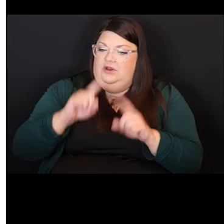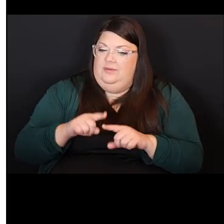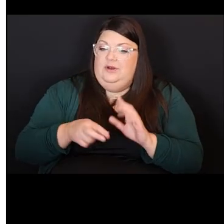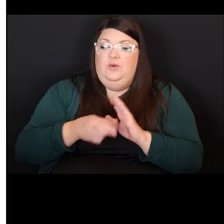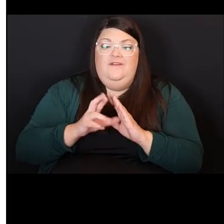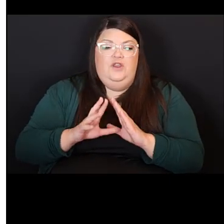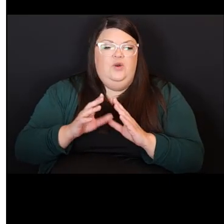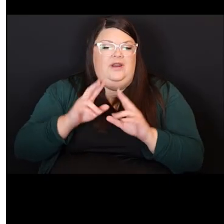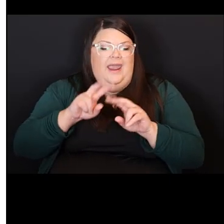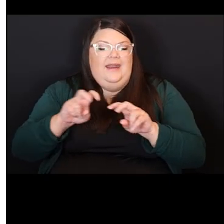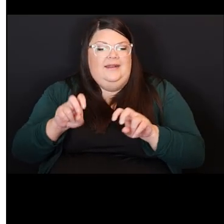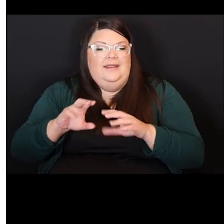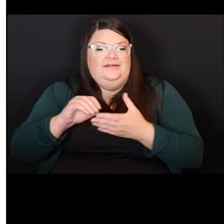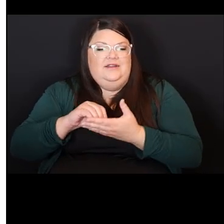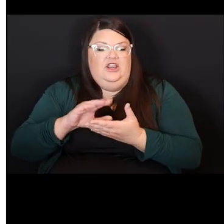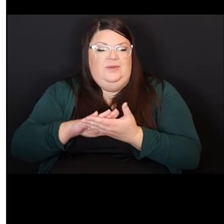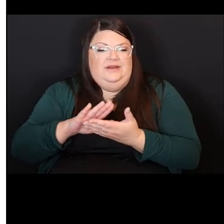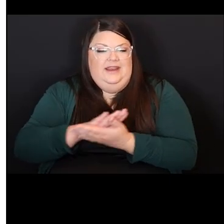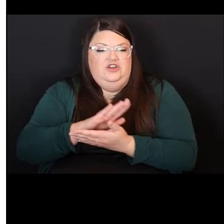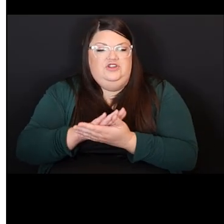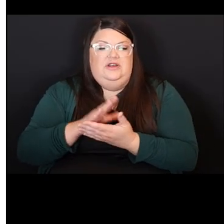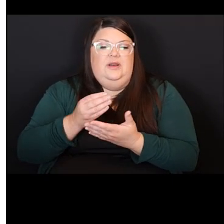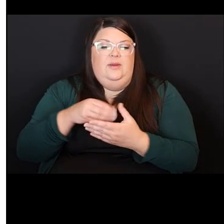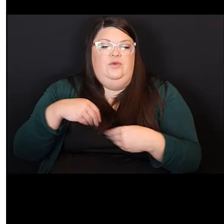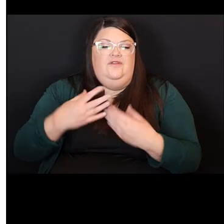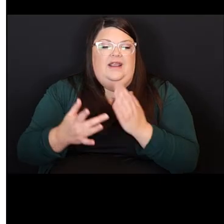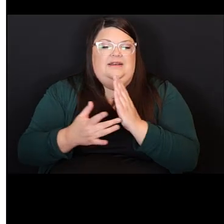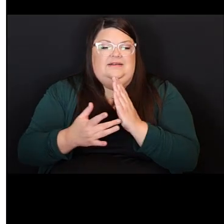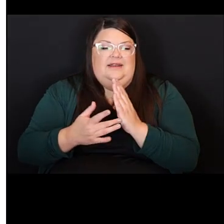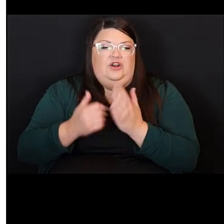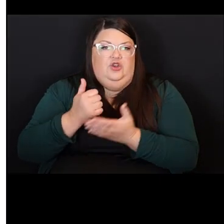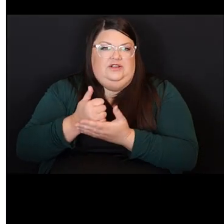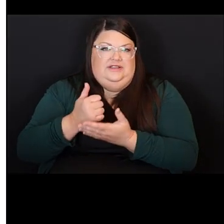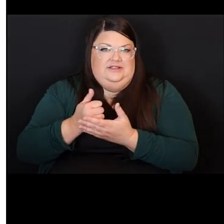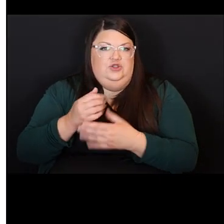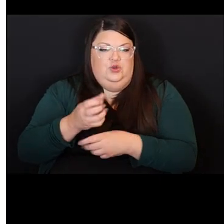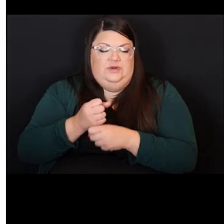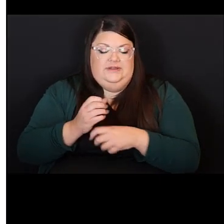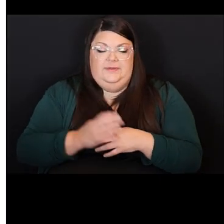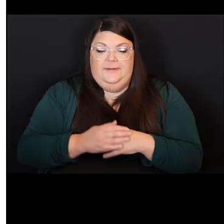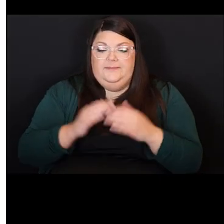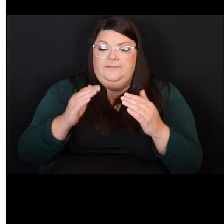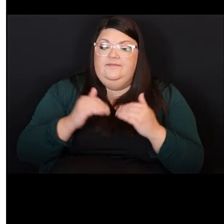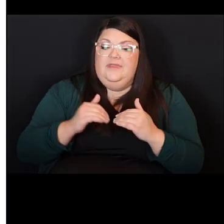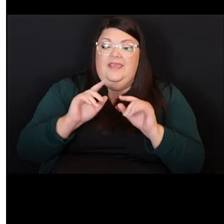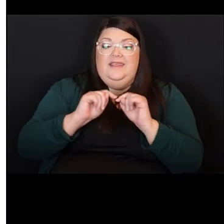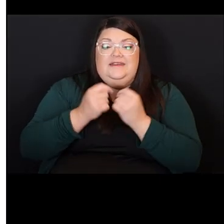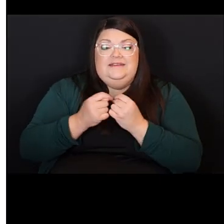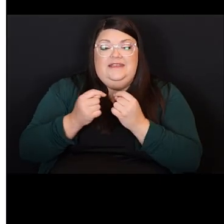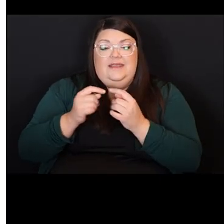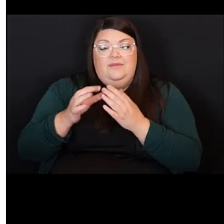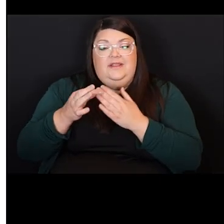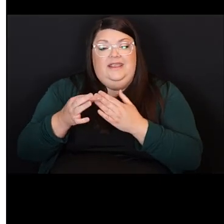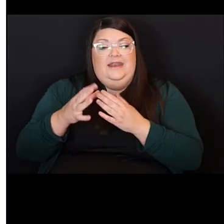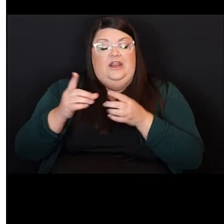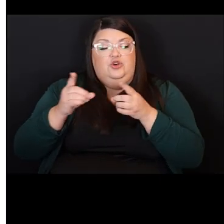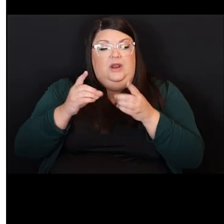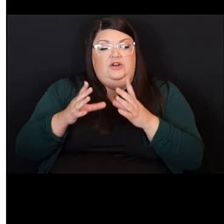provides technical assistance to the recipient. Team Lead and Director conducts secondary quality